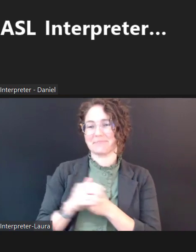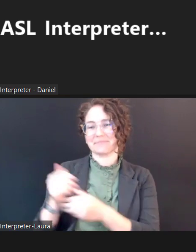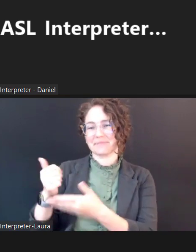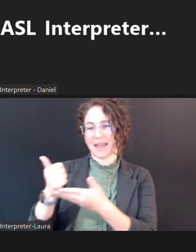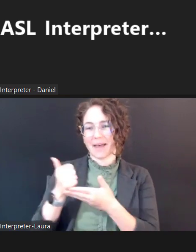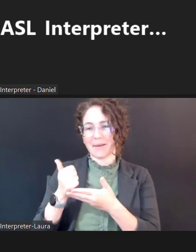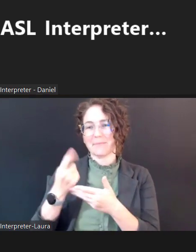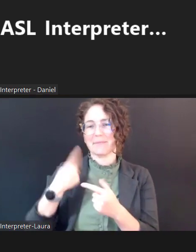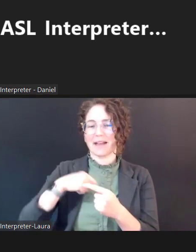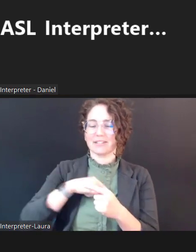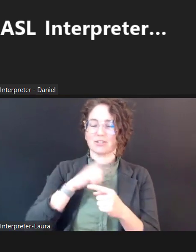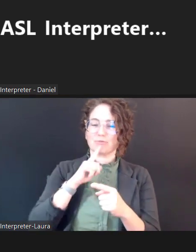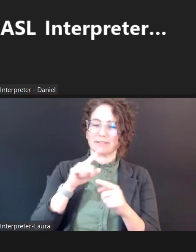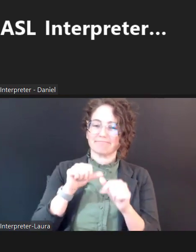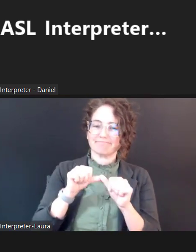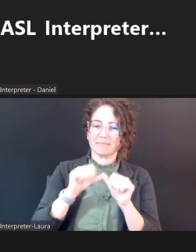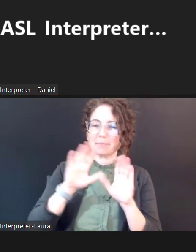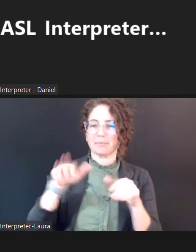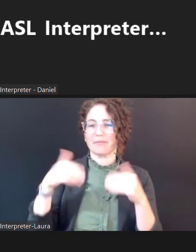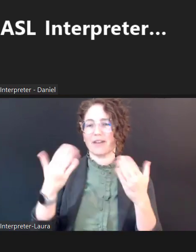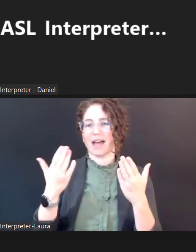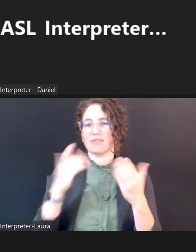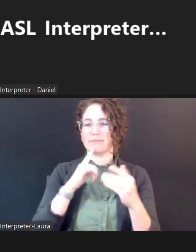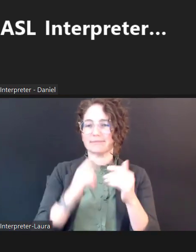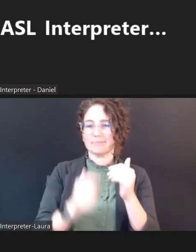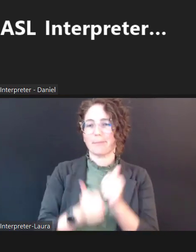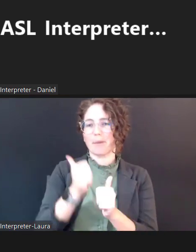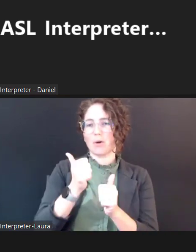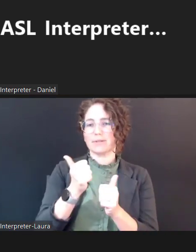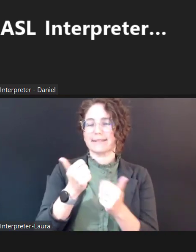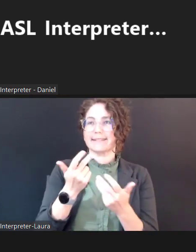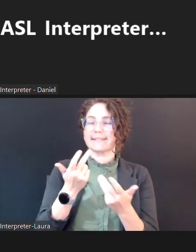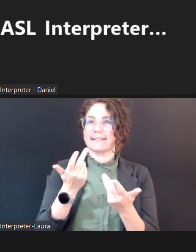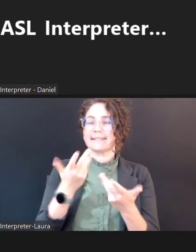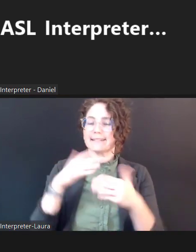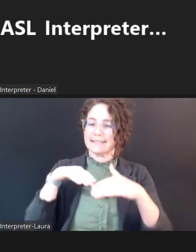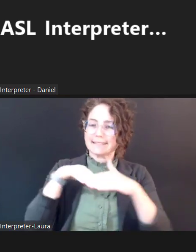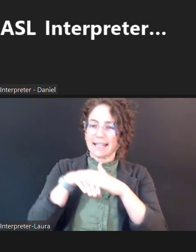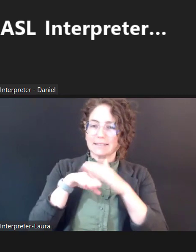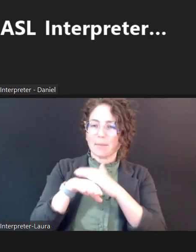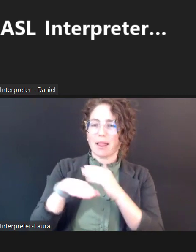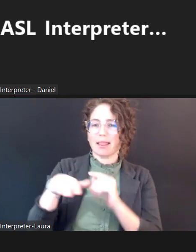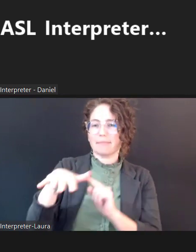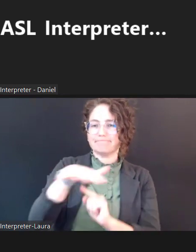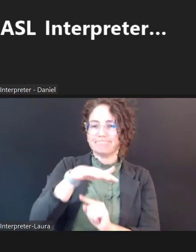to provide the most accessible experience for everybody, so we're